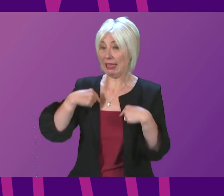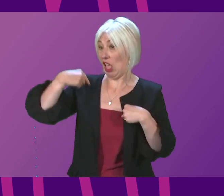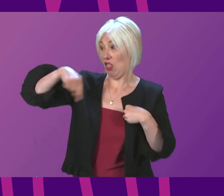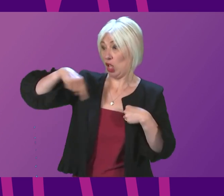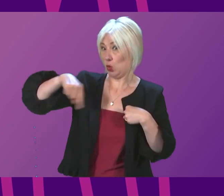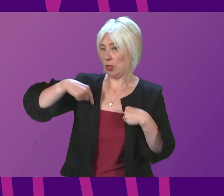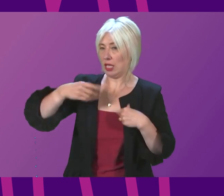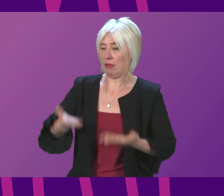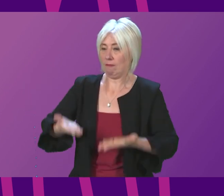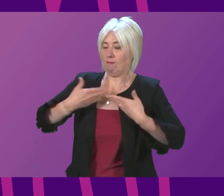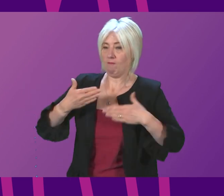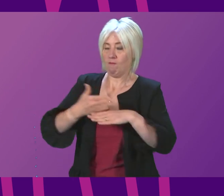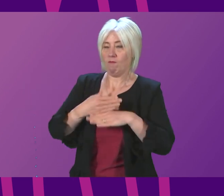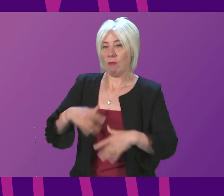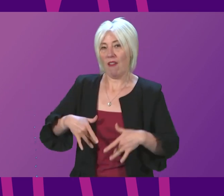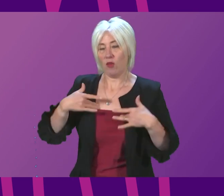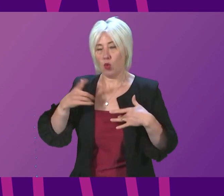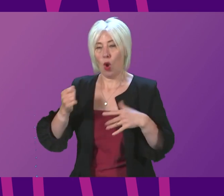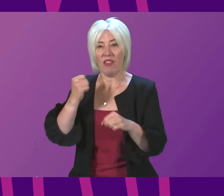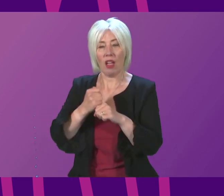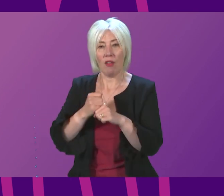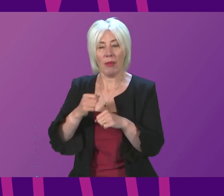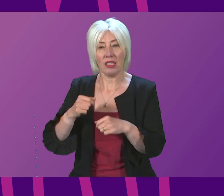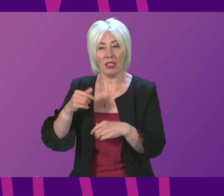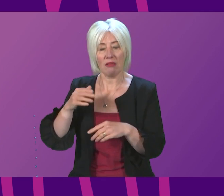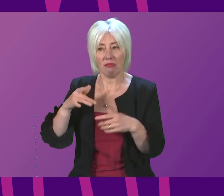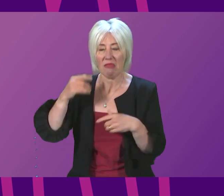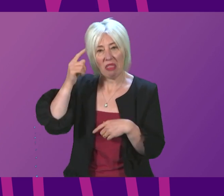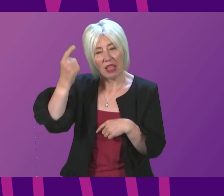“tasked to offer a view about the Government’s intention to consider measures which risk